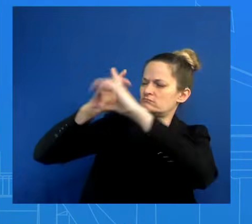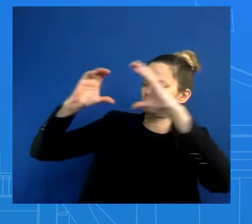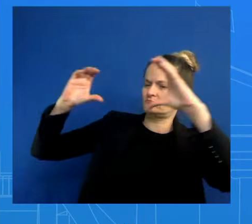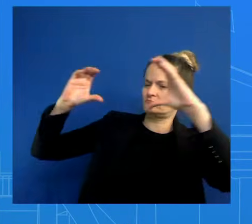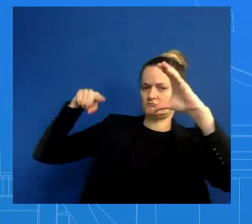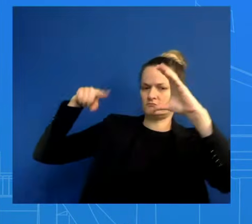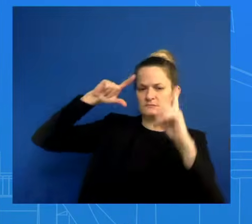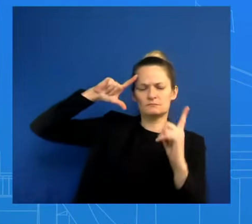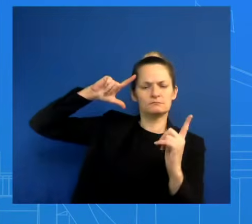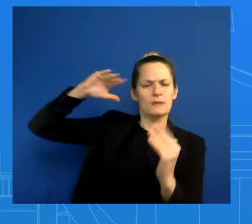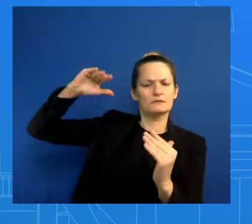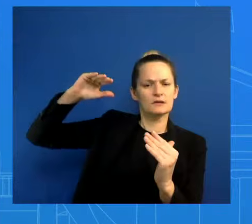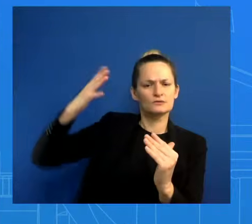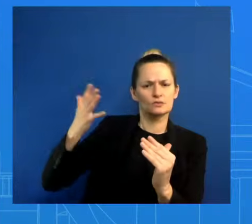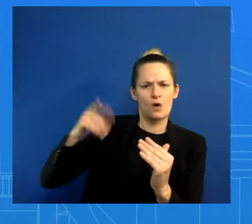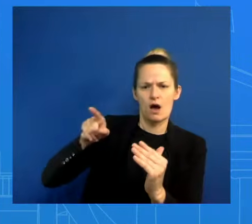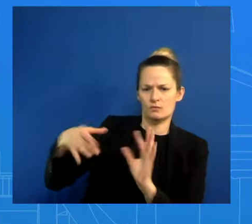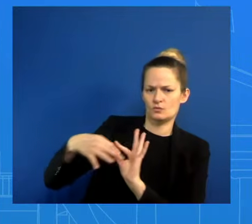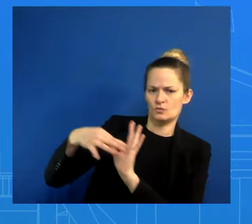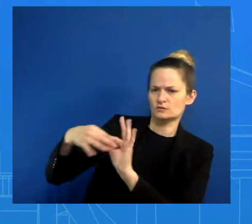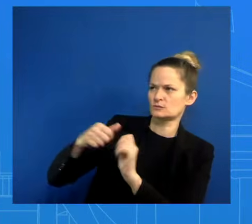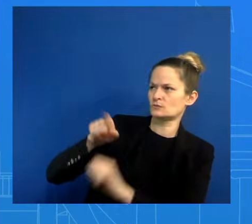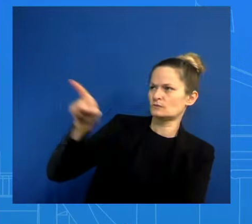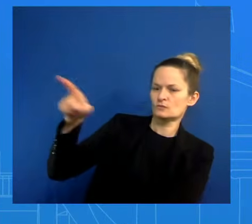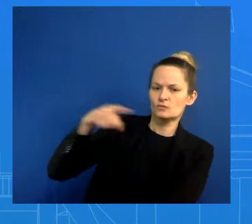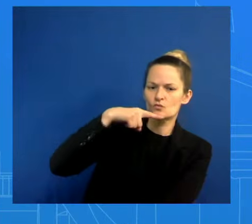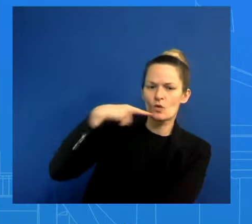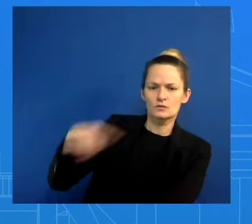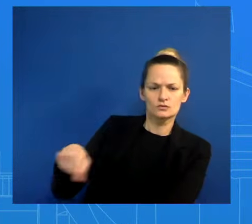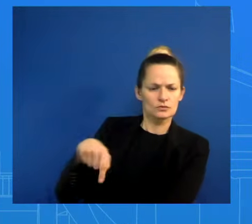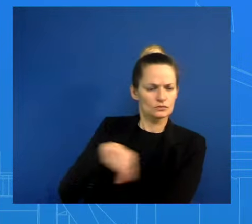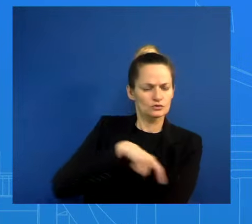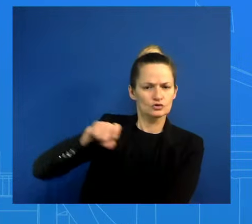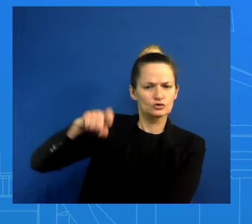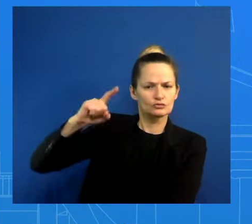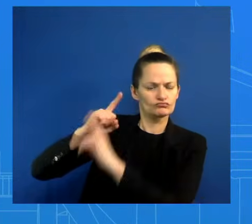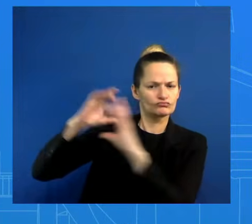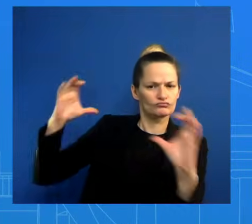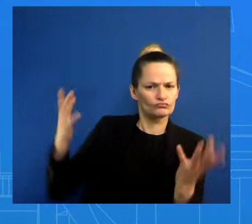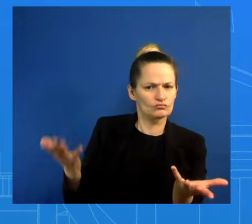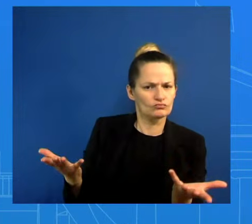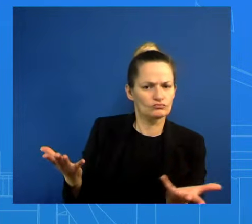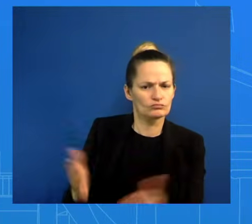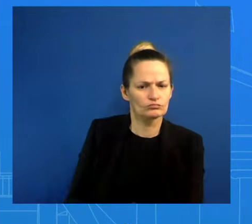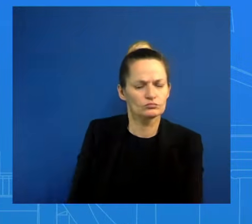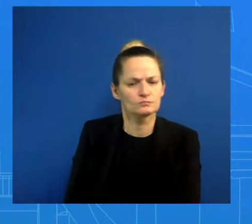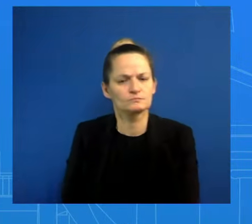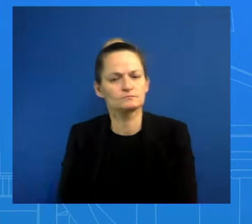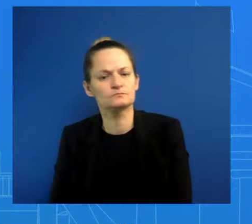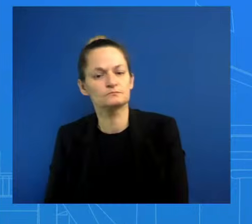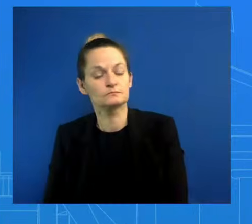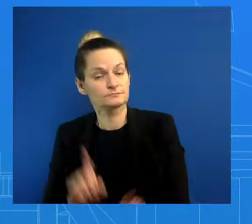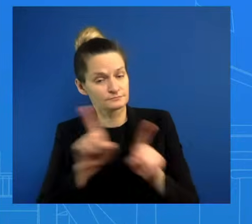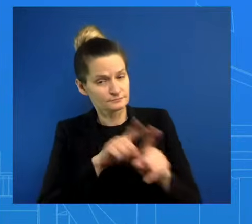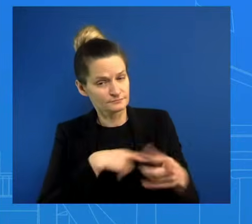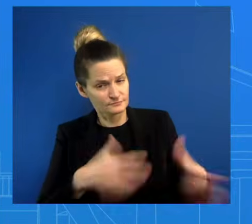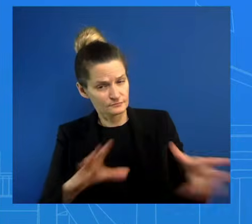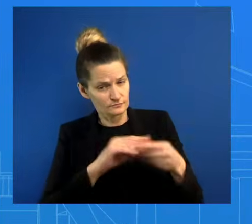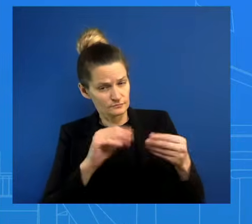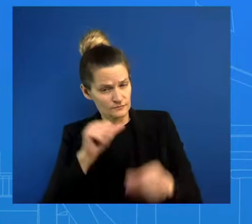He is committed to getting Paul Whelan home. That is a commitment that he has made to his family, and that is the commitment